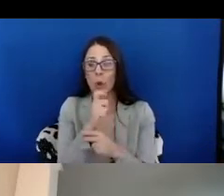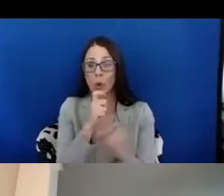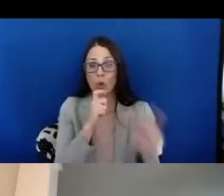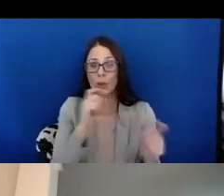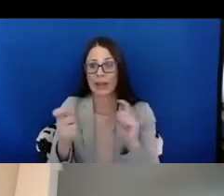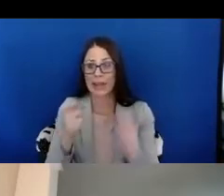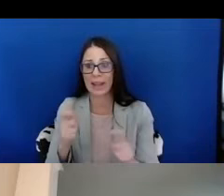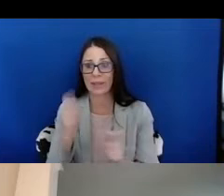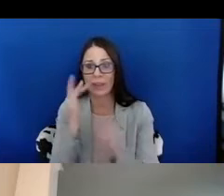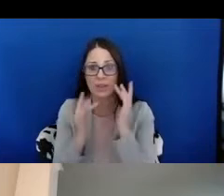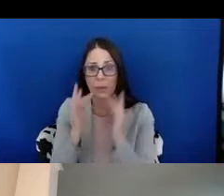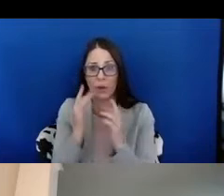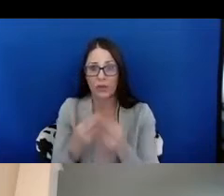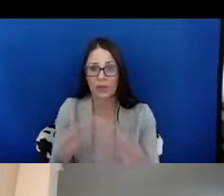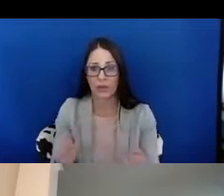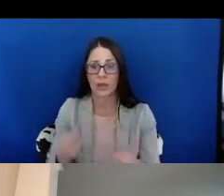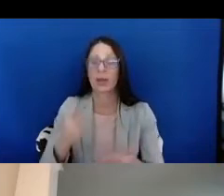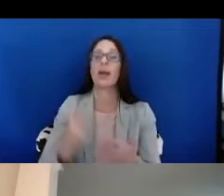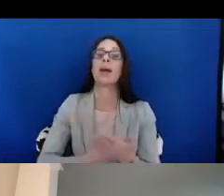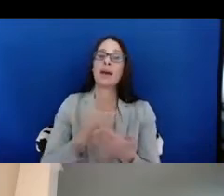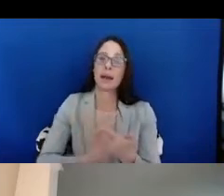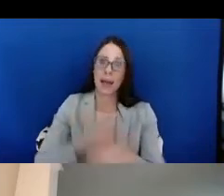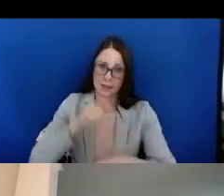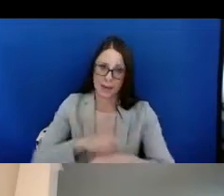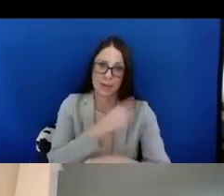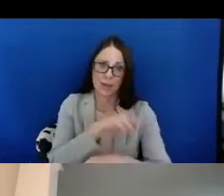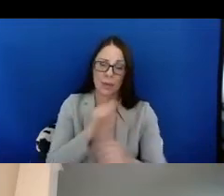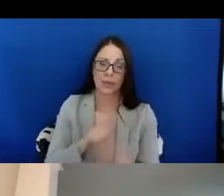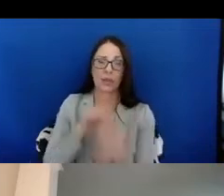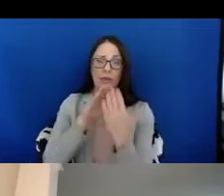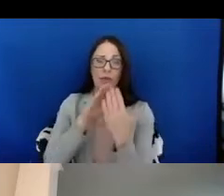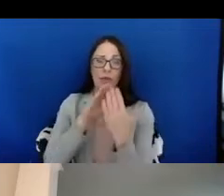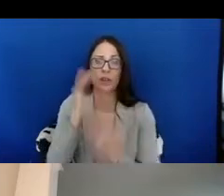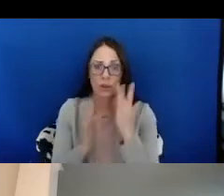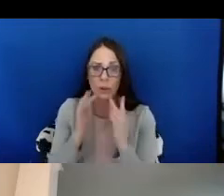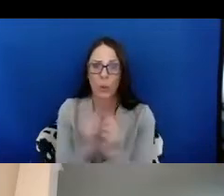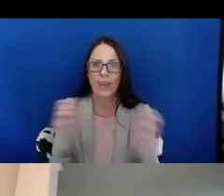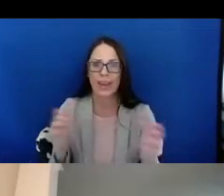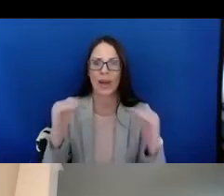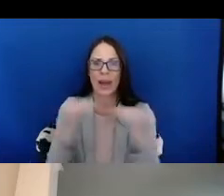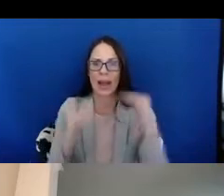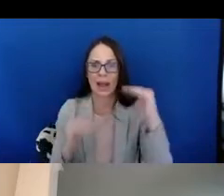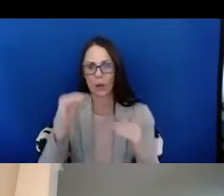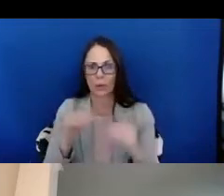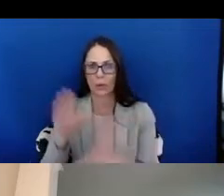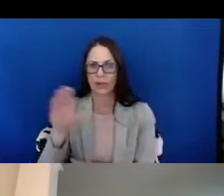hospitals have confronted these shortages without equitable CSC to fall back on.